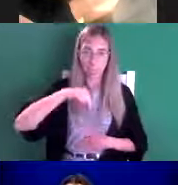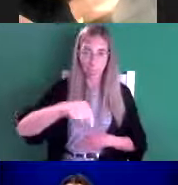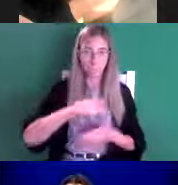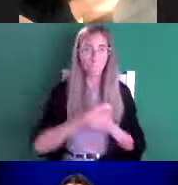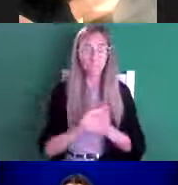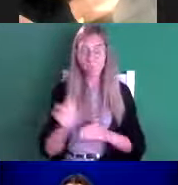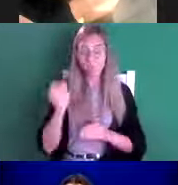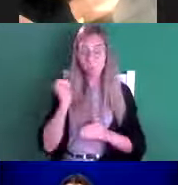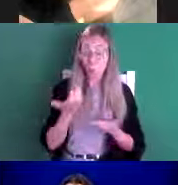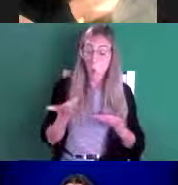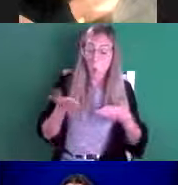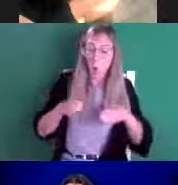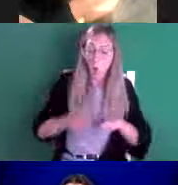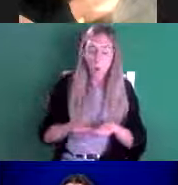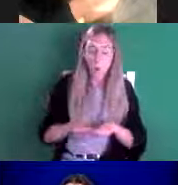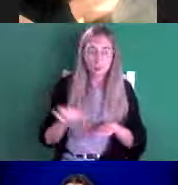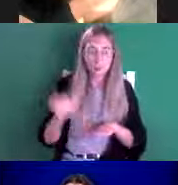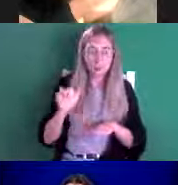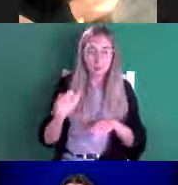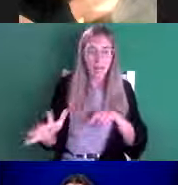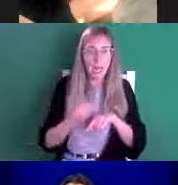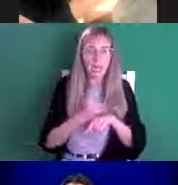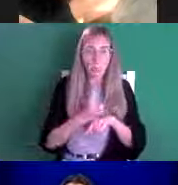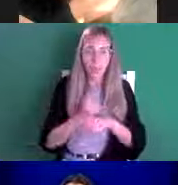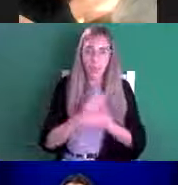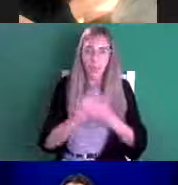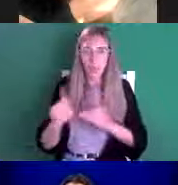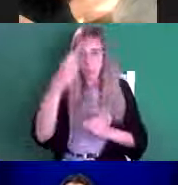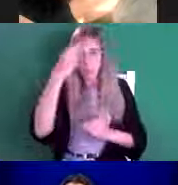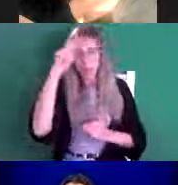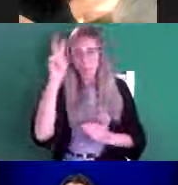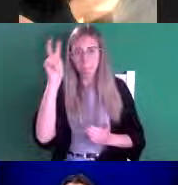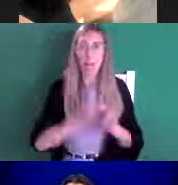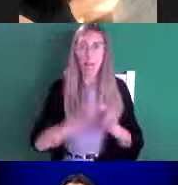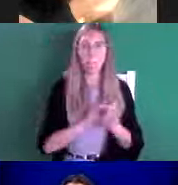participating galleries for them to sign up and we've got a brochure that will go